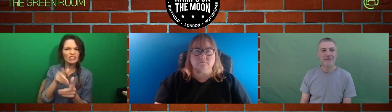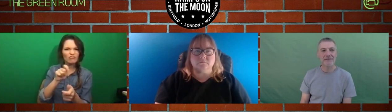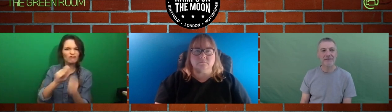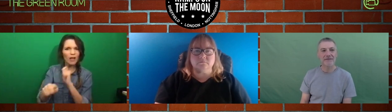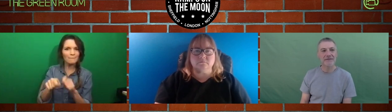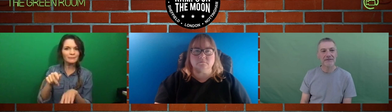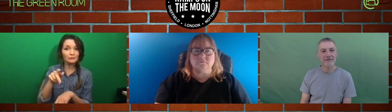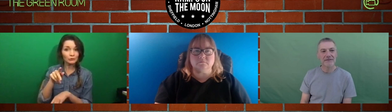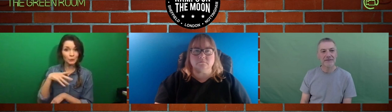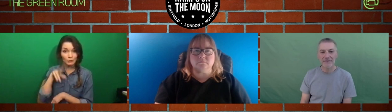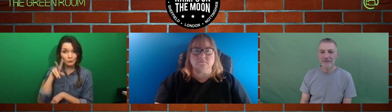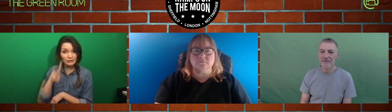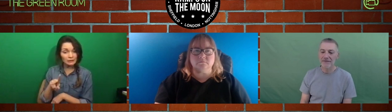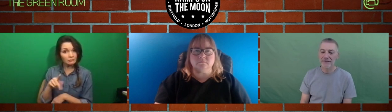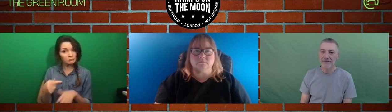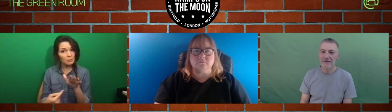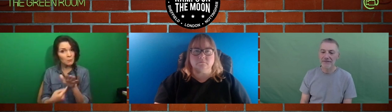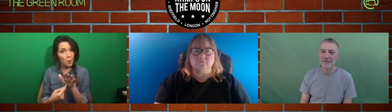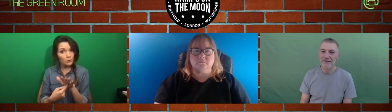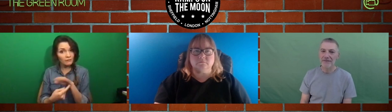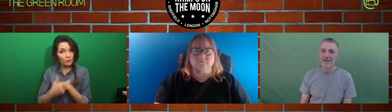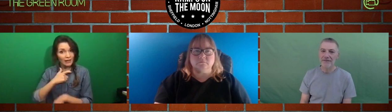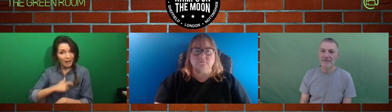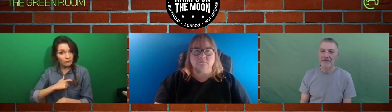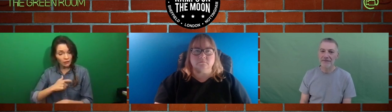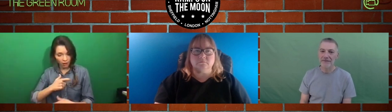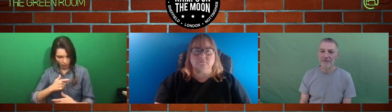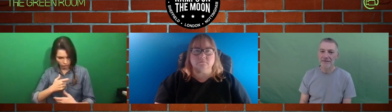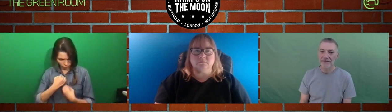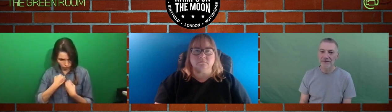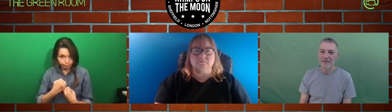Was that important to you for the character?